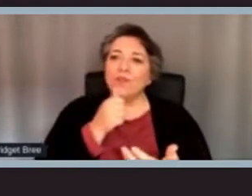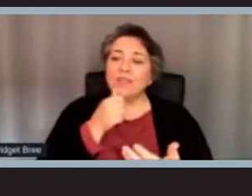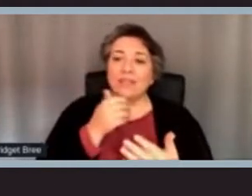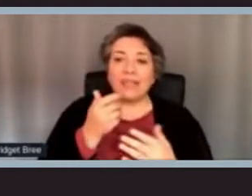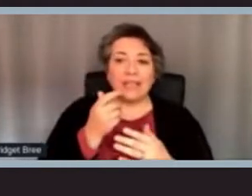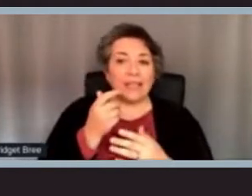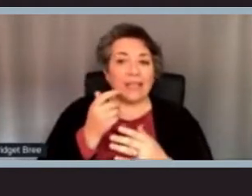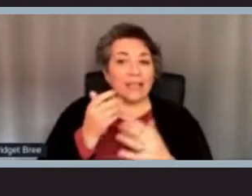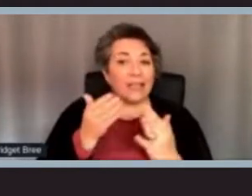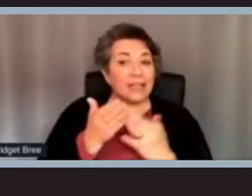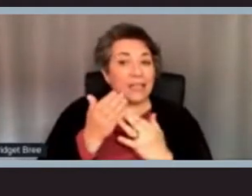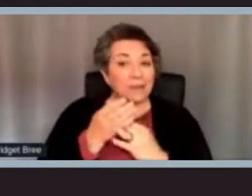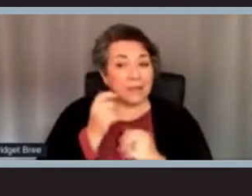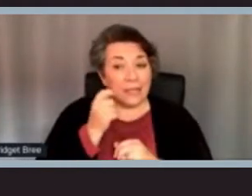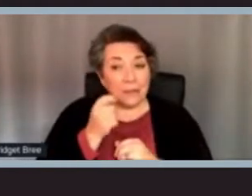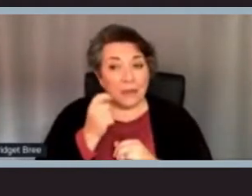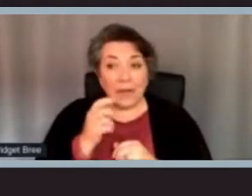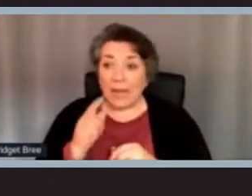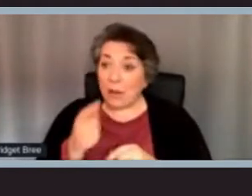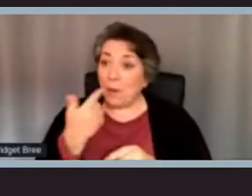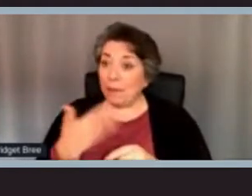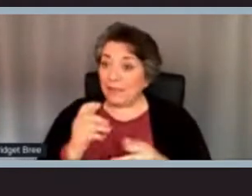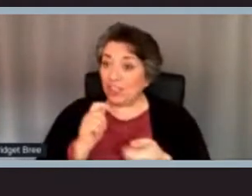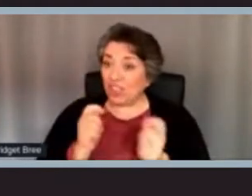We only made this change a couple of months ago.